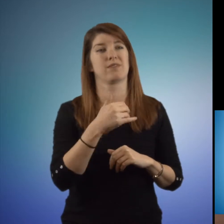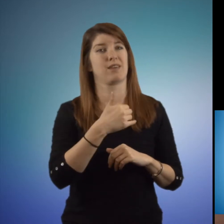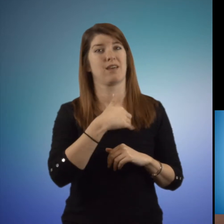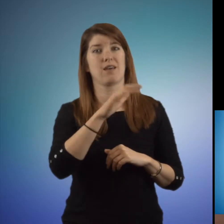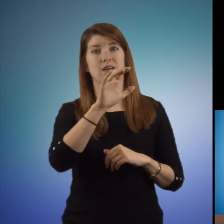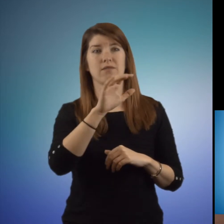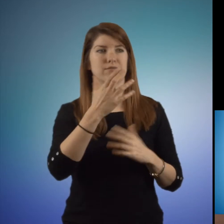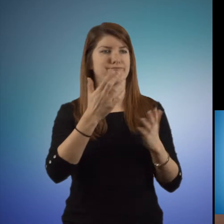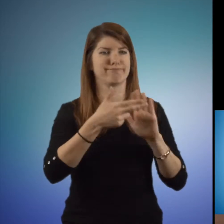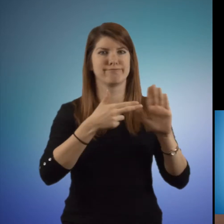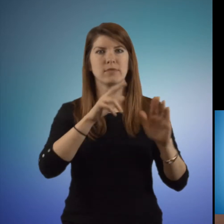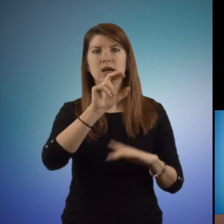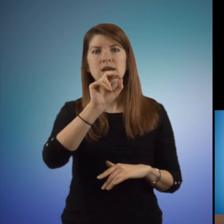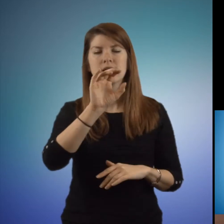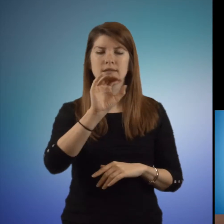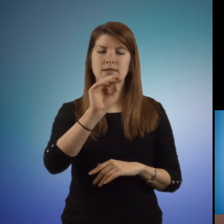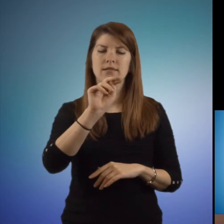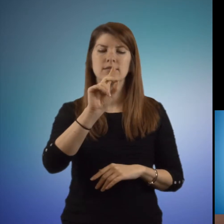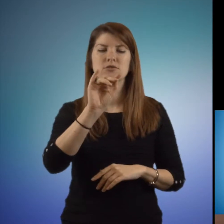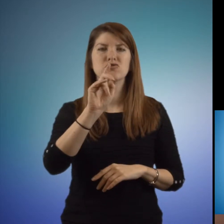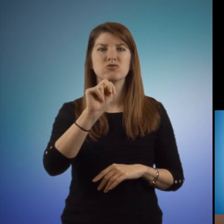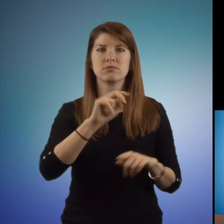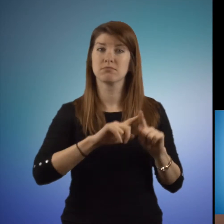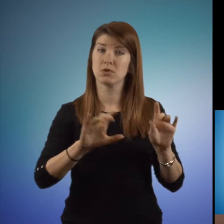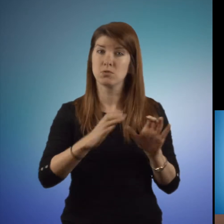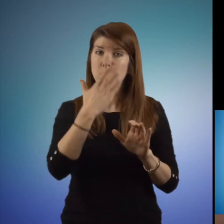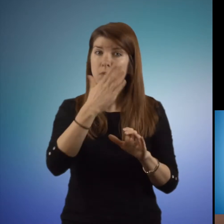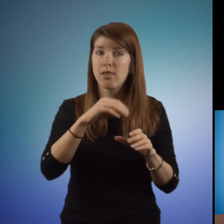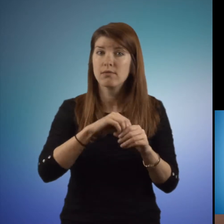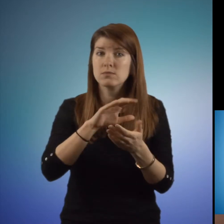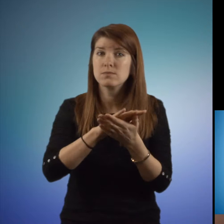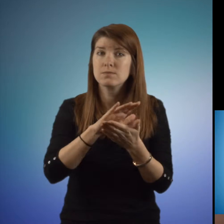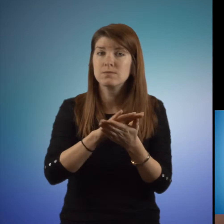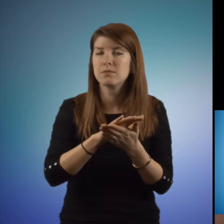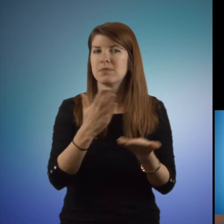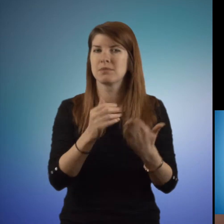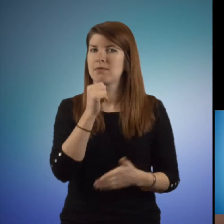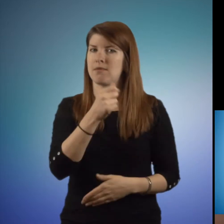in school they may not be eligible unless the assessment identifies some areas of concern.